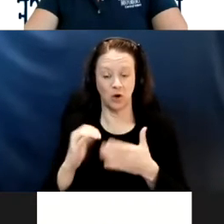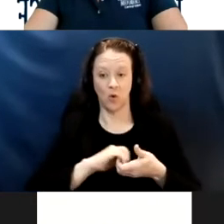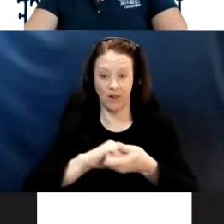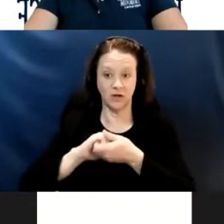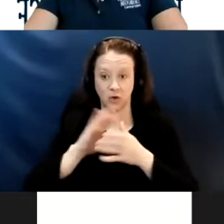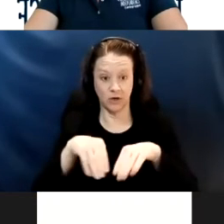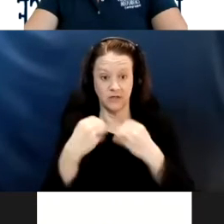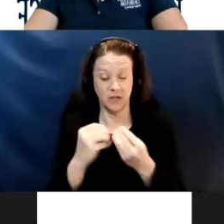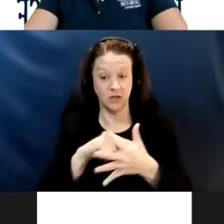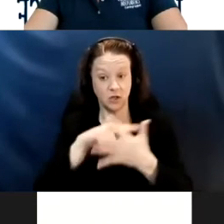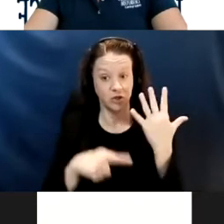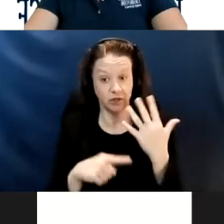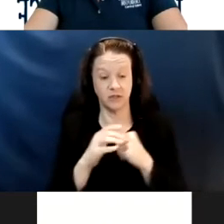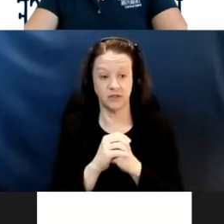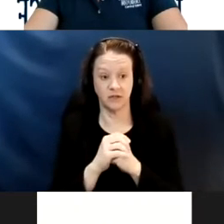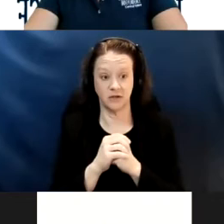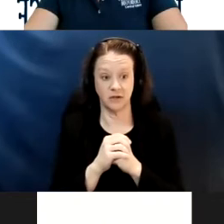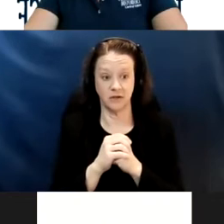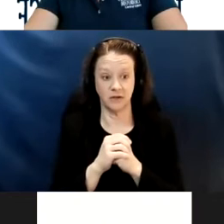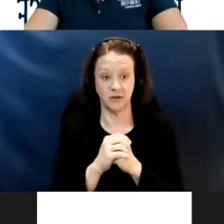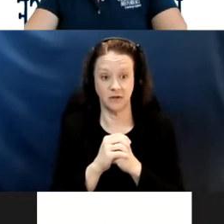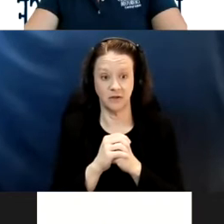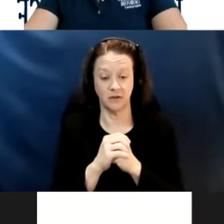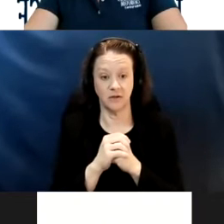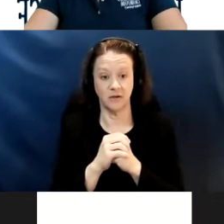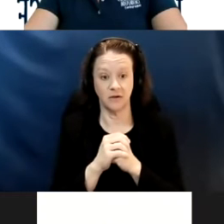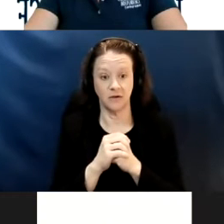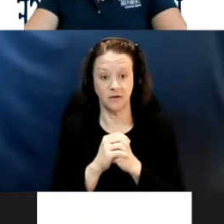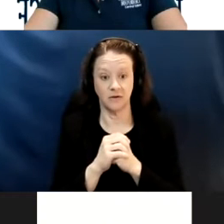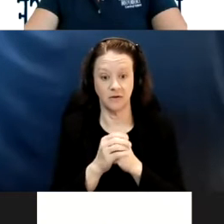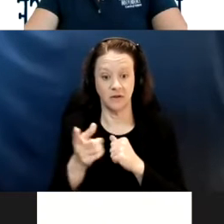they are Exceptional Parents Unlimited, Inc.,